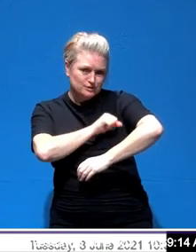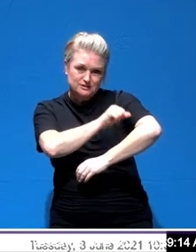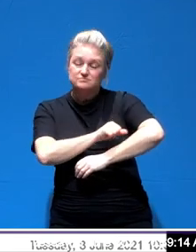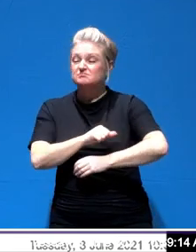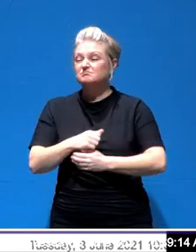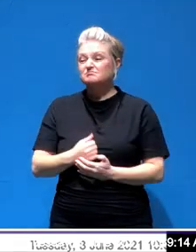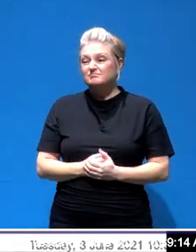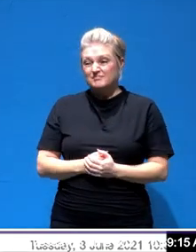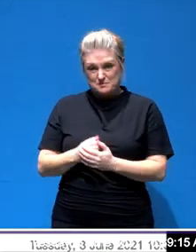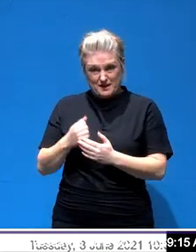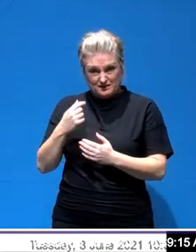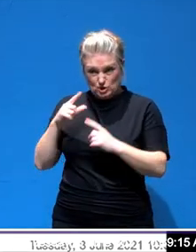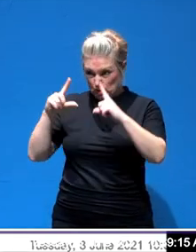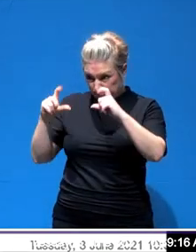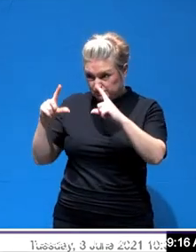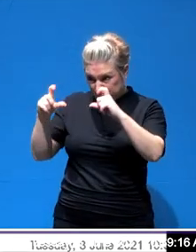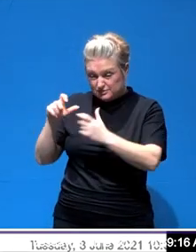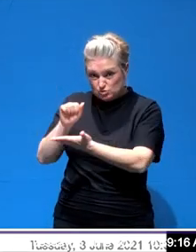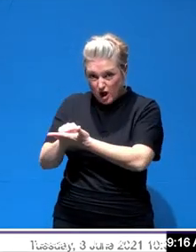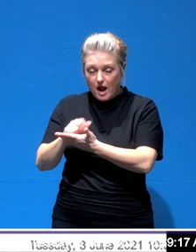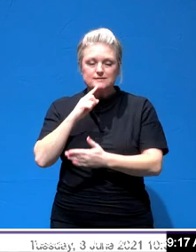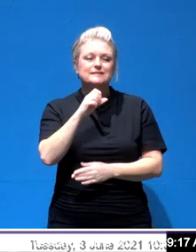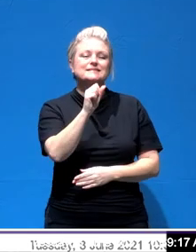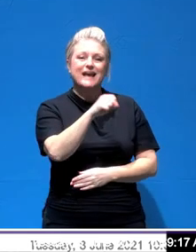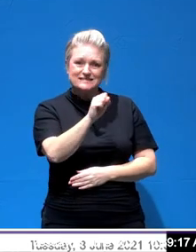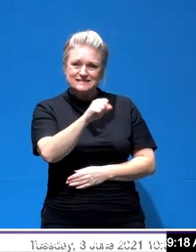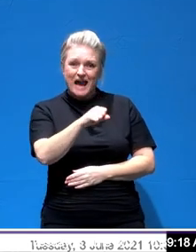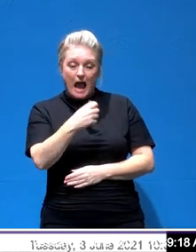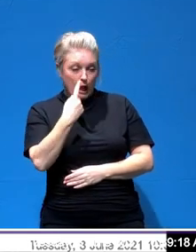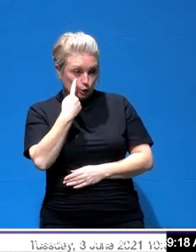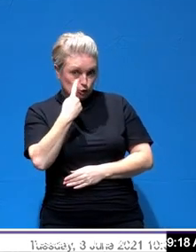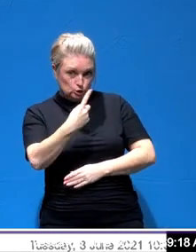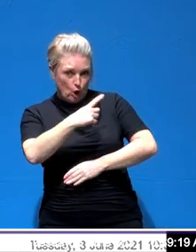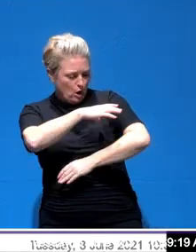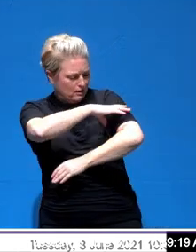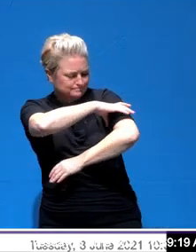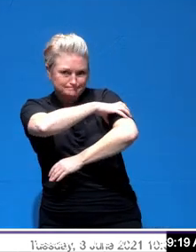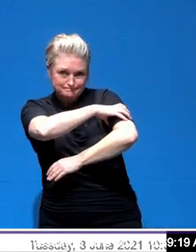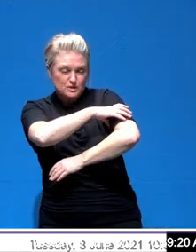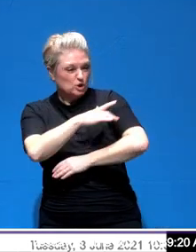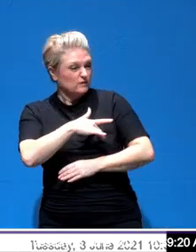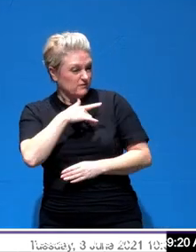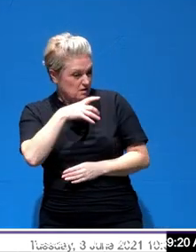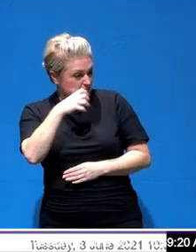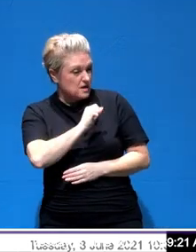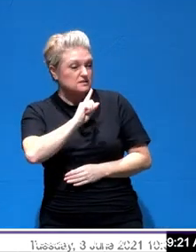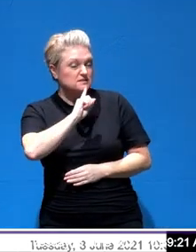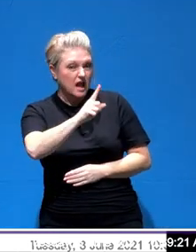Given the nature of the bruising that concerned you and you thought you needed to report it; is that right? That's correct.